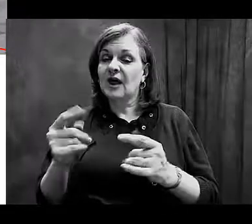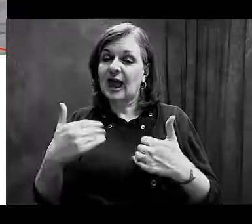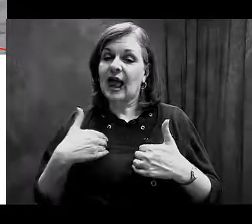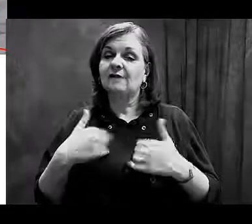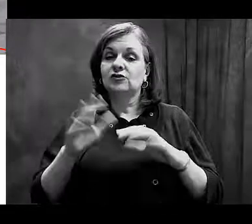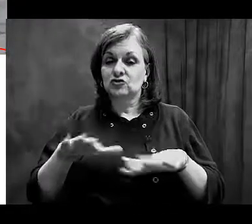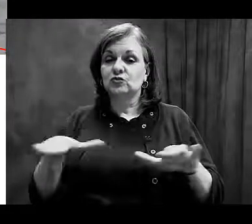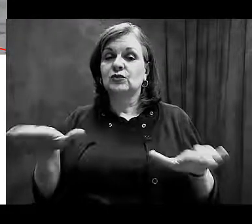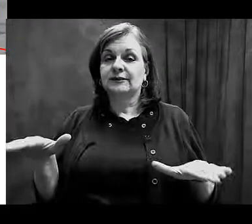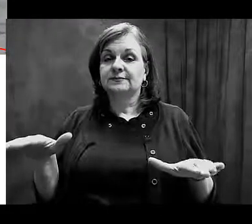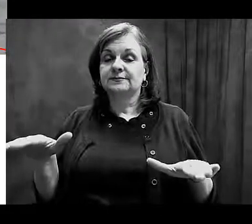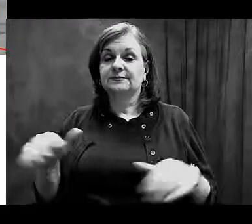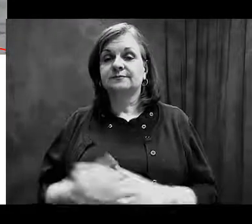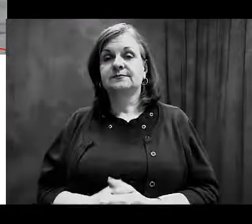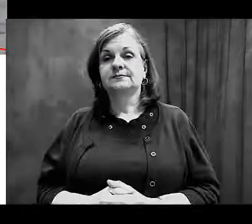they attempted to have children